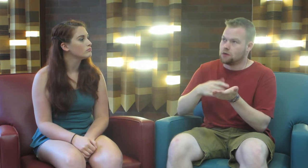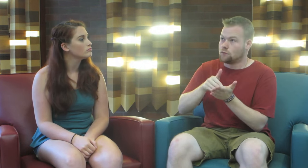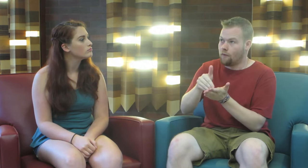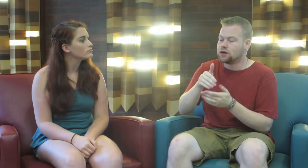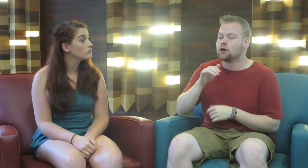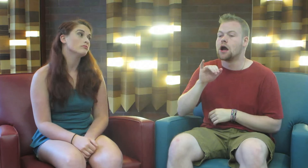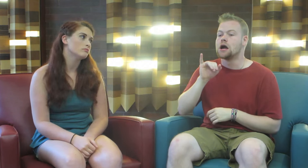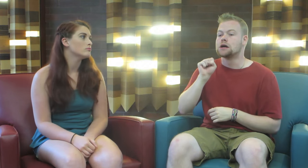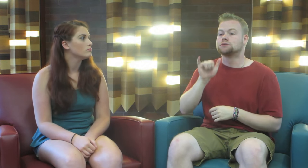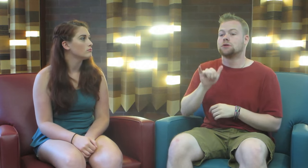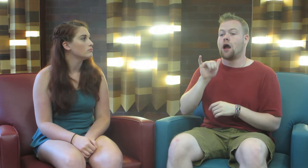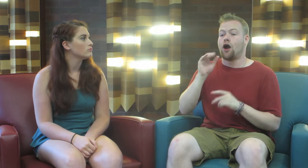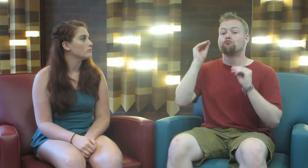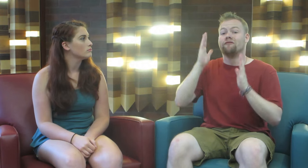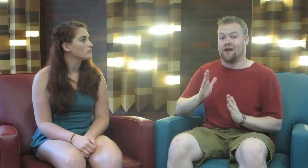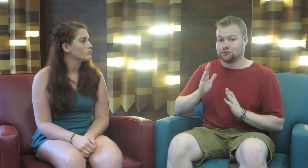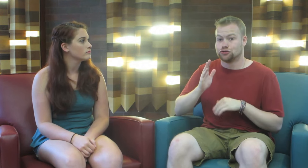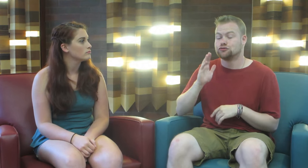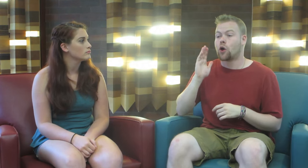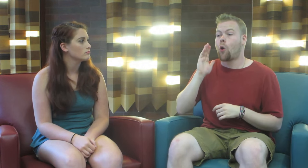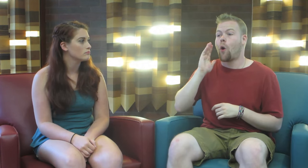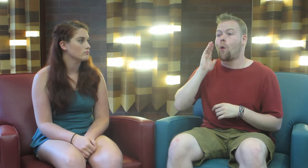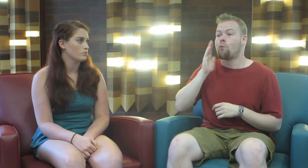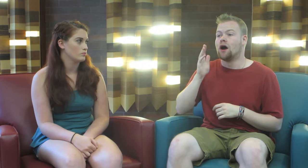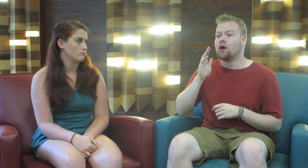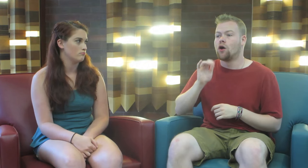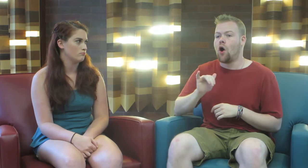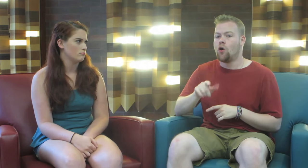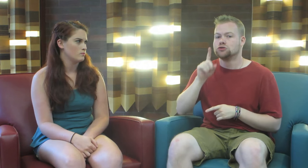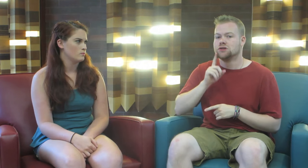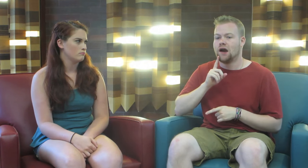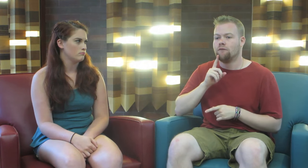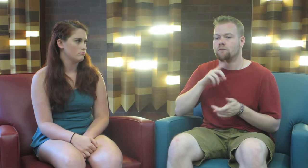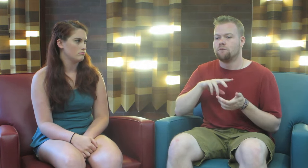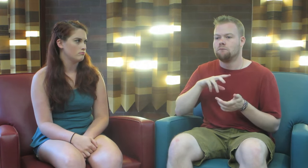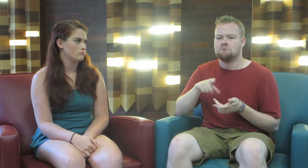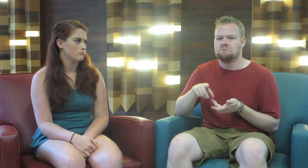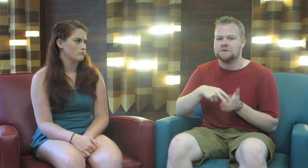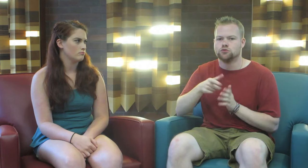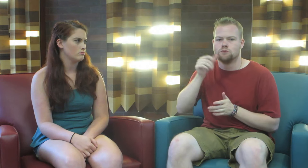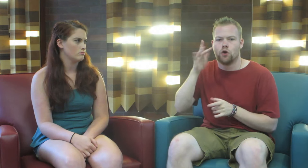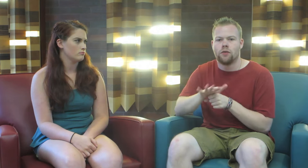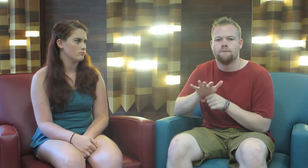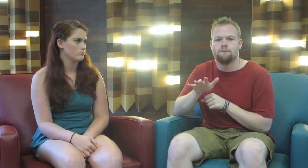often - is that professors will be like, “Oh.. You’re deaf. That means you aren’t smart enough.